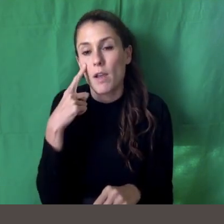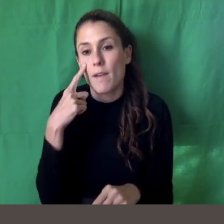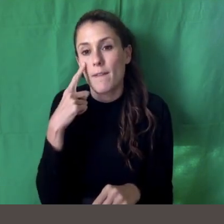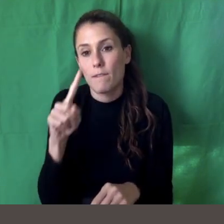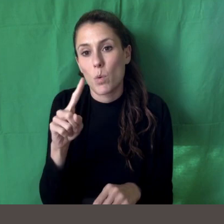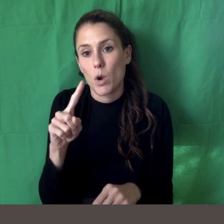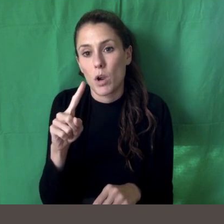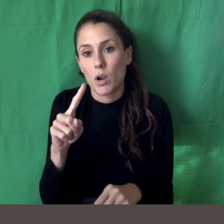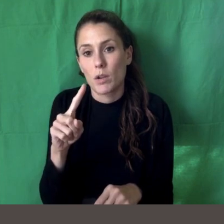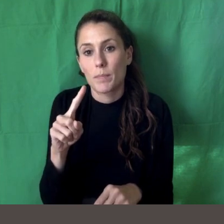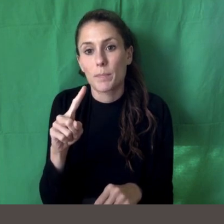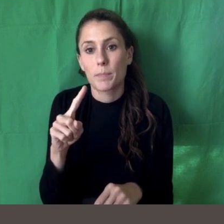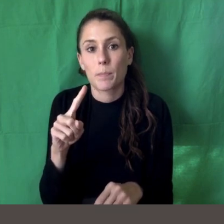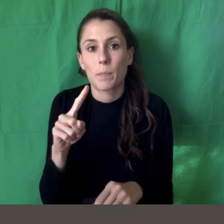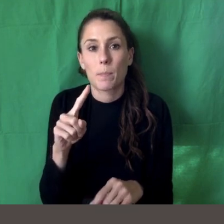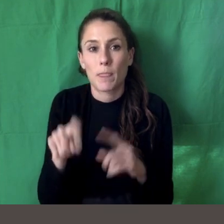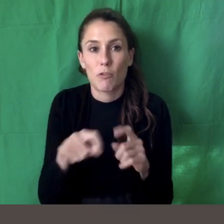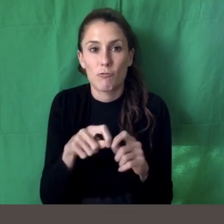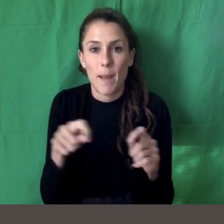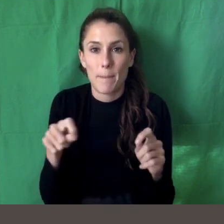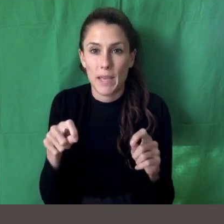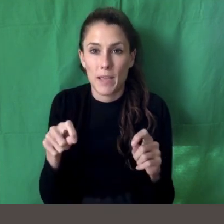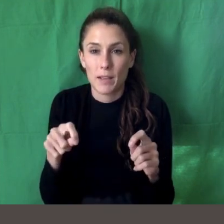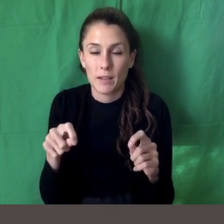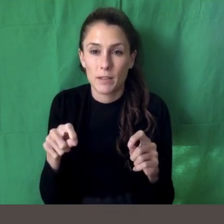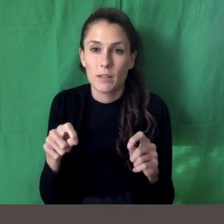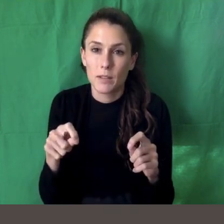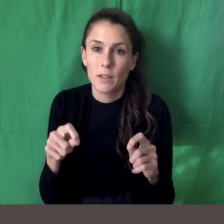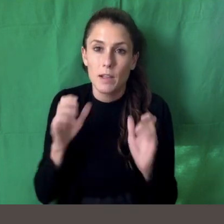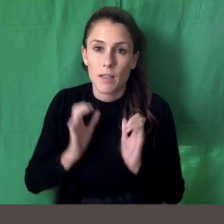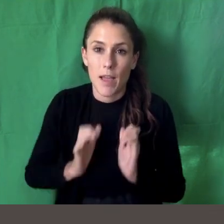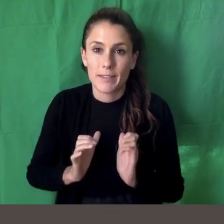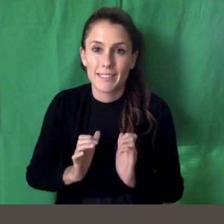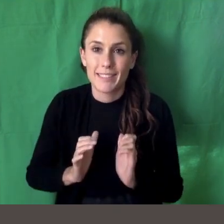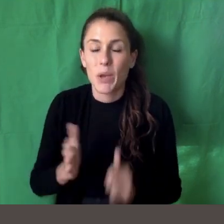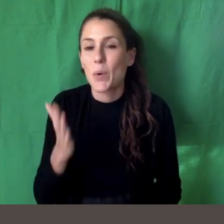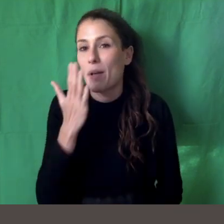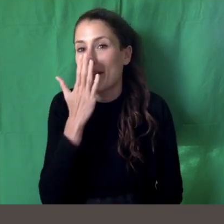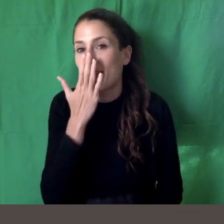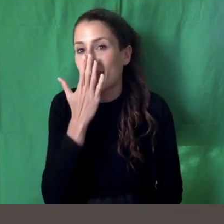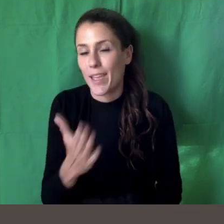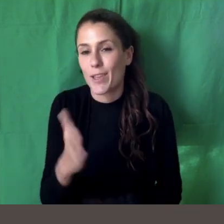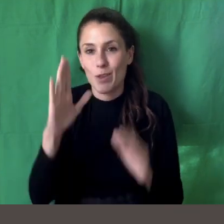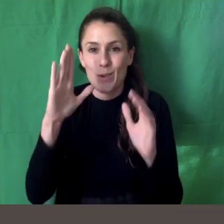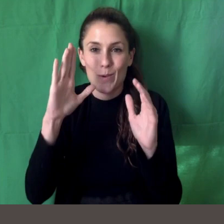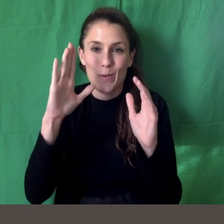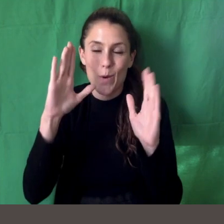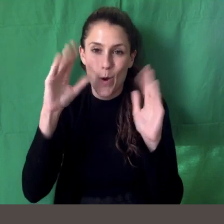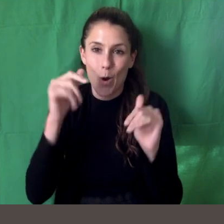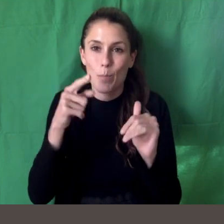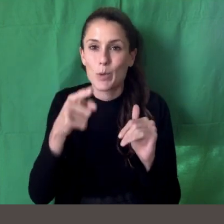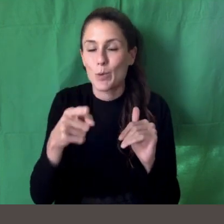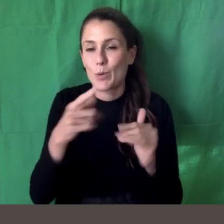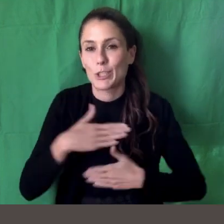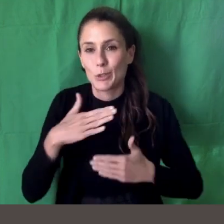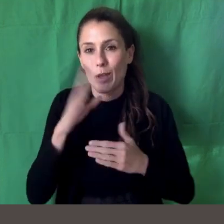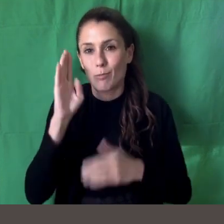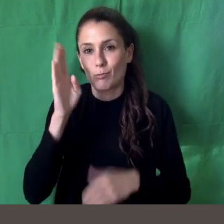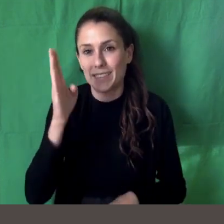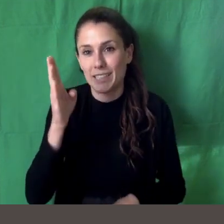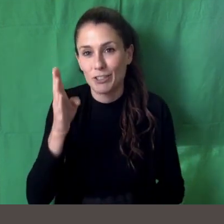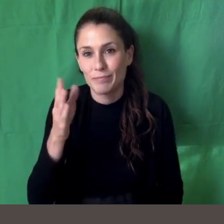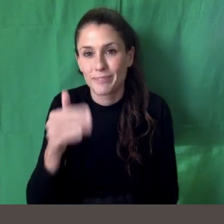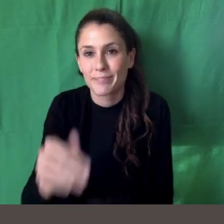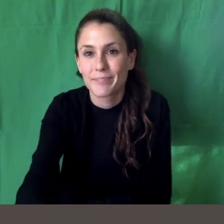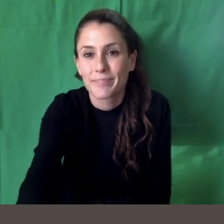for wrapping clients. And that's it. Thank you for watching, and I hope you enjoyed the talk.